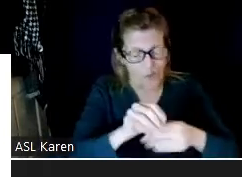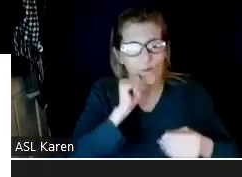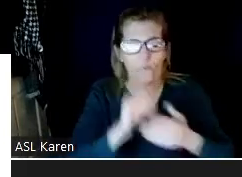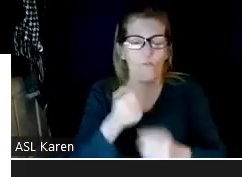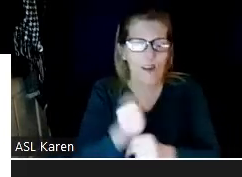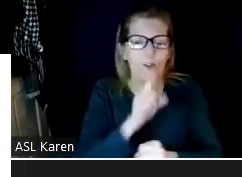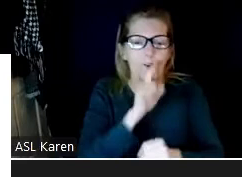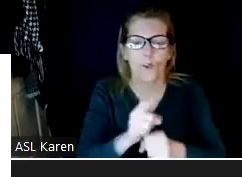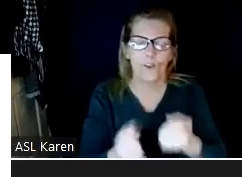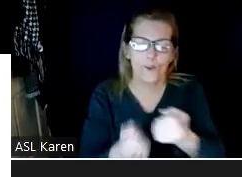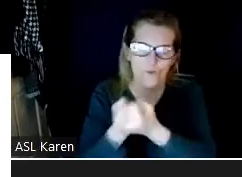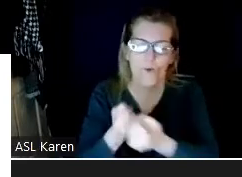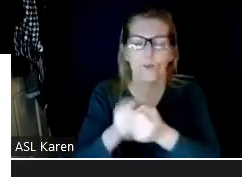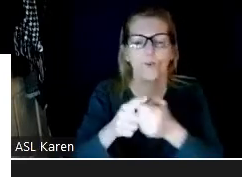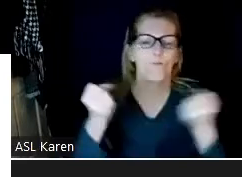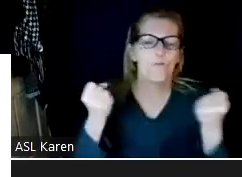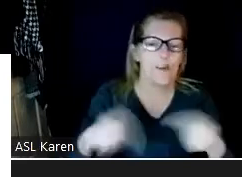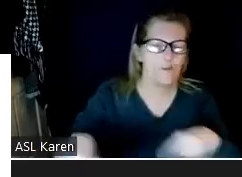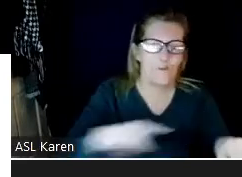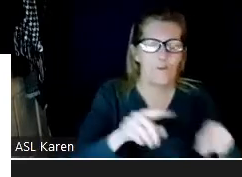it supports everyone, as well as possible.